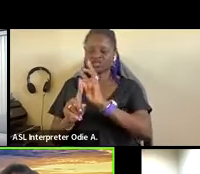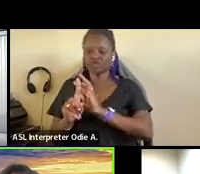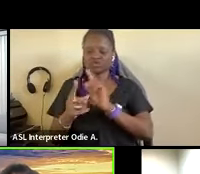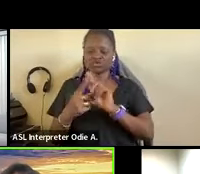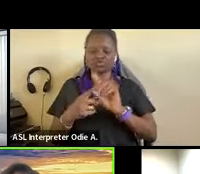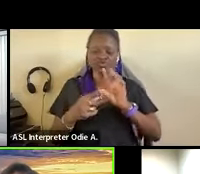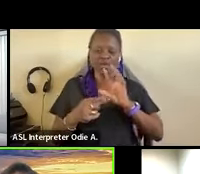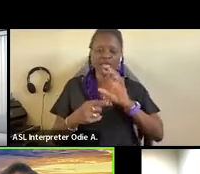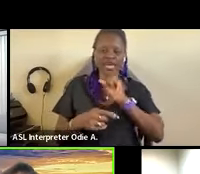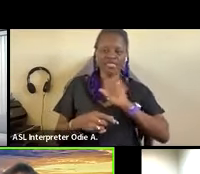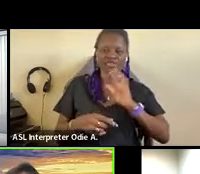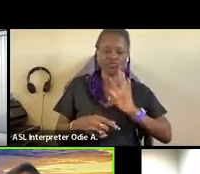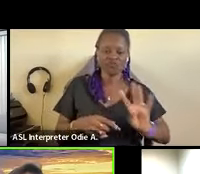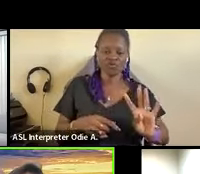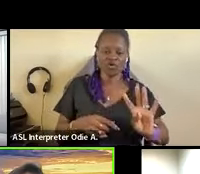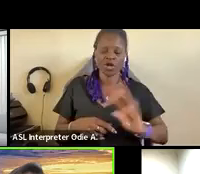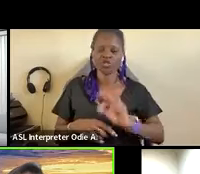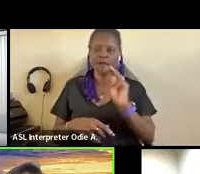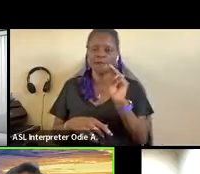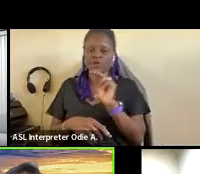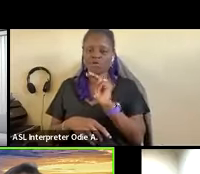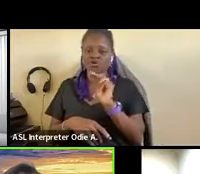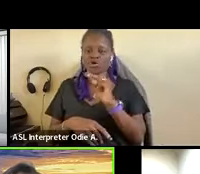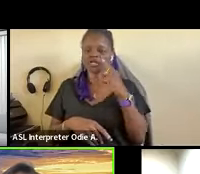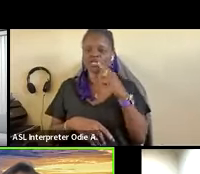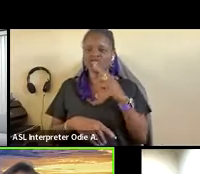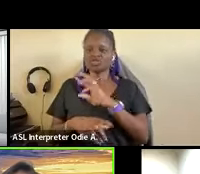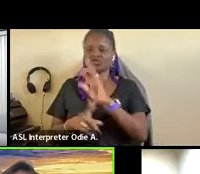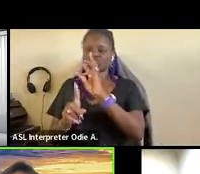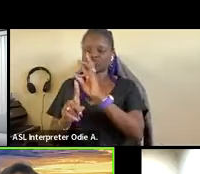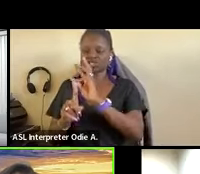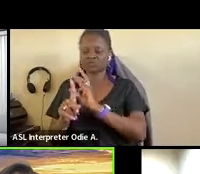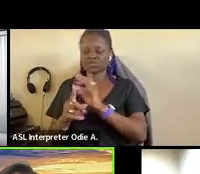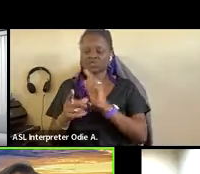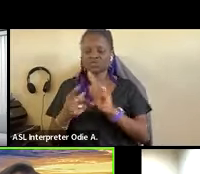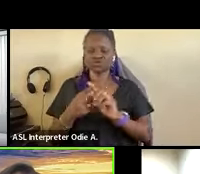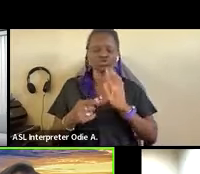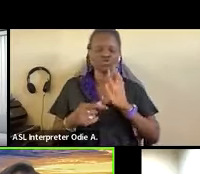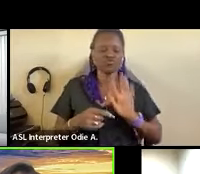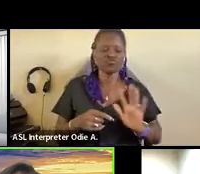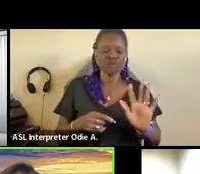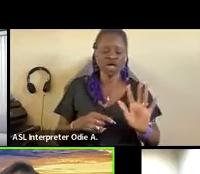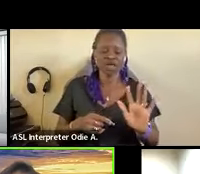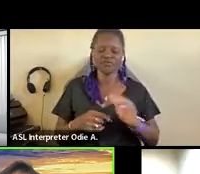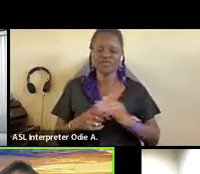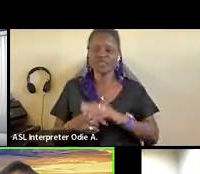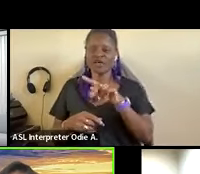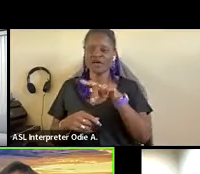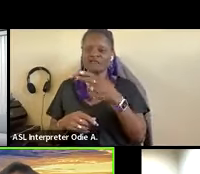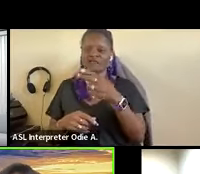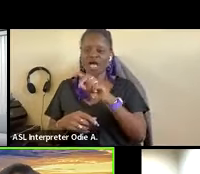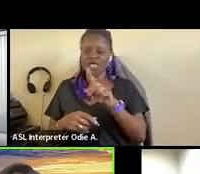Madurna vaccine is for children aged six months to five years old. The pfizer vaccine is administered in two